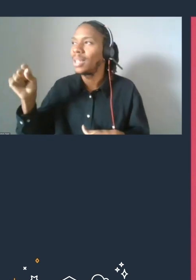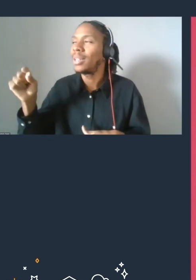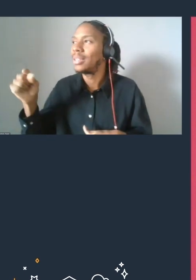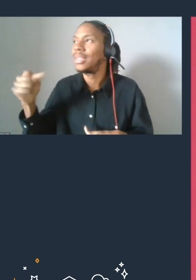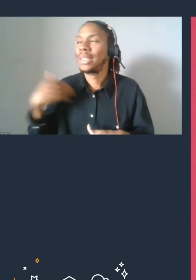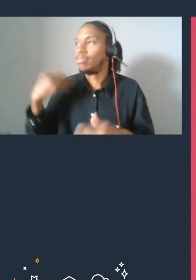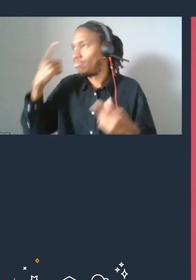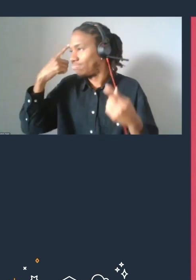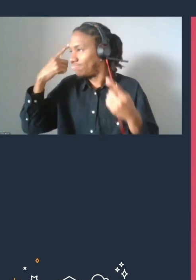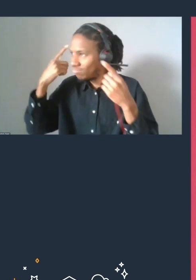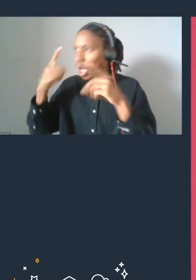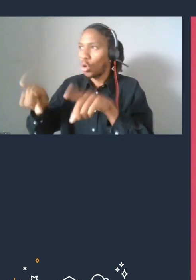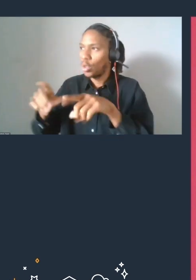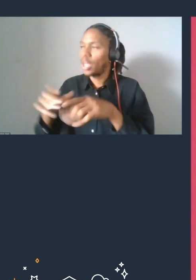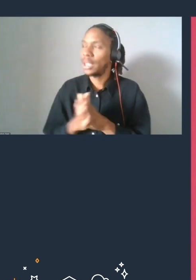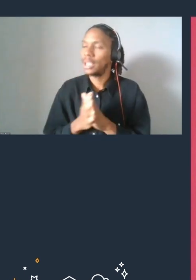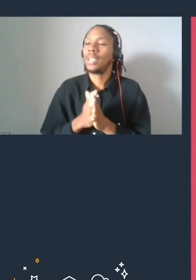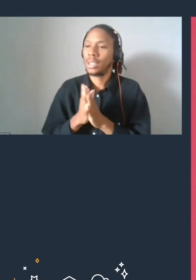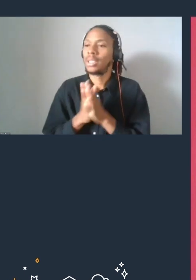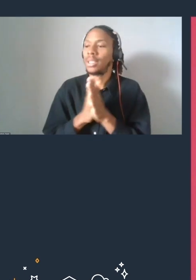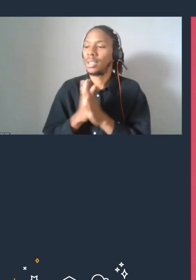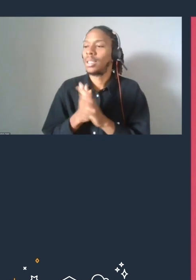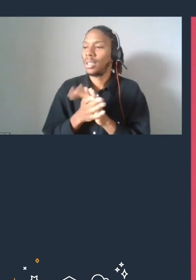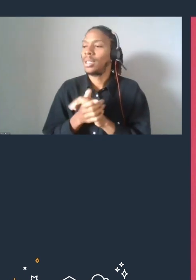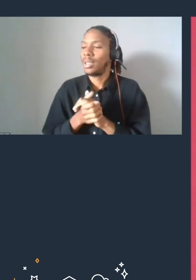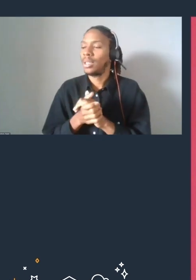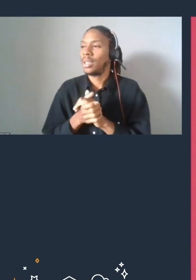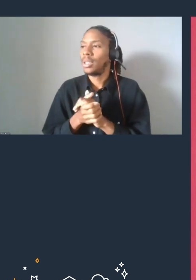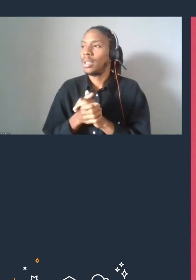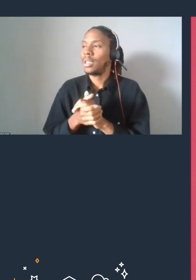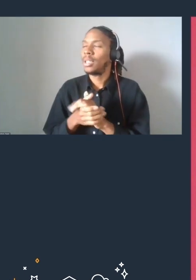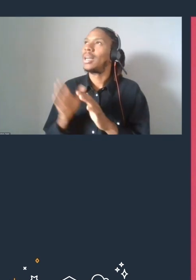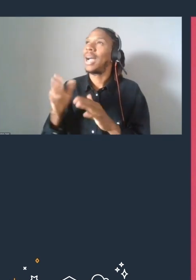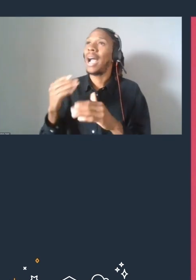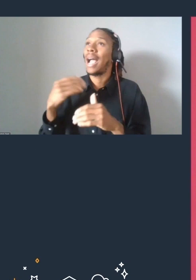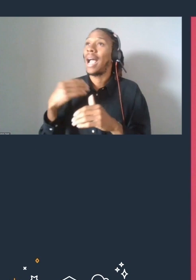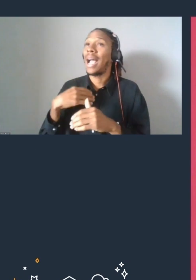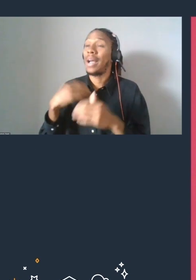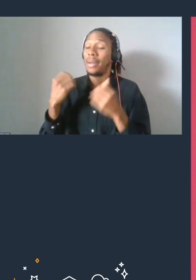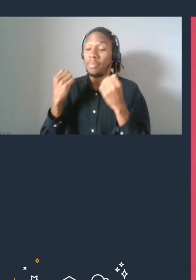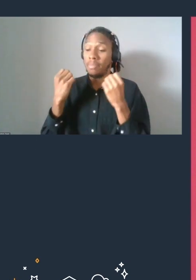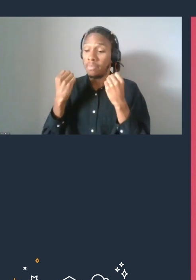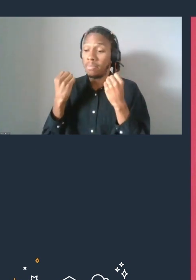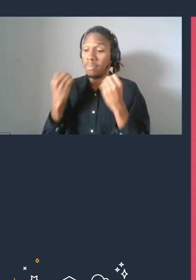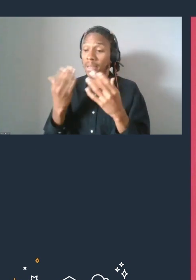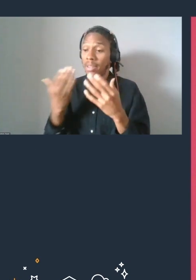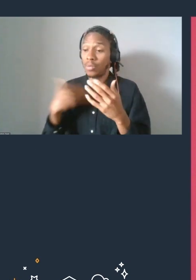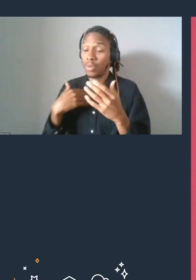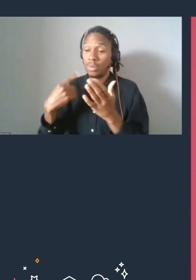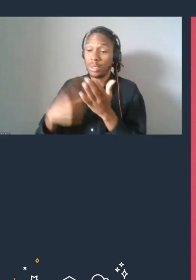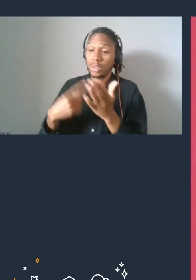I mean, you know, when you're trying to do, actually a lot of the things we're gonna talk about today, security and backup, you know, one of the things